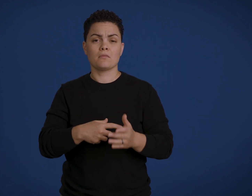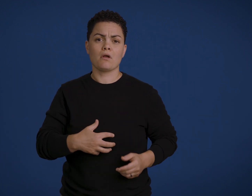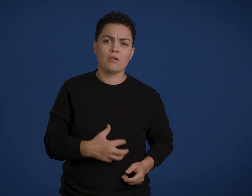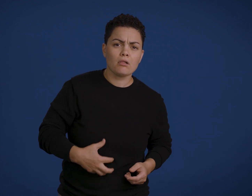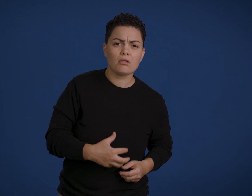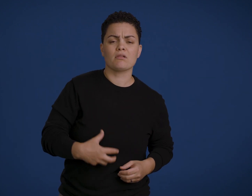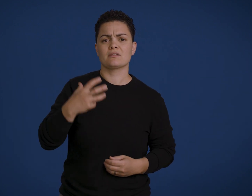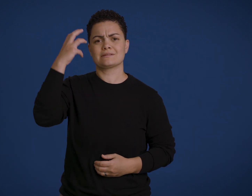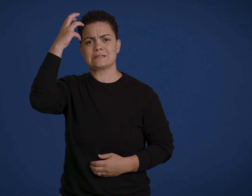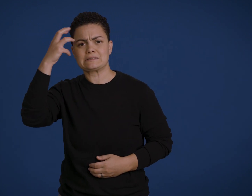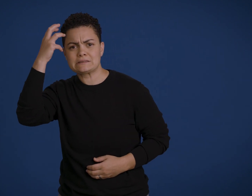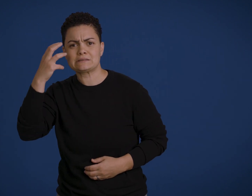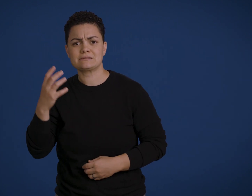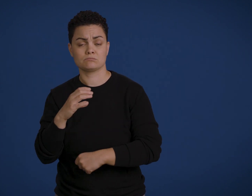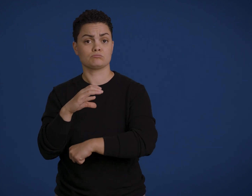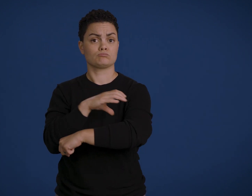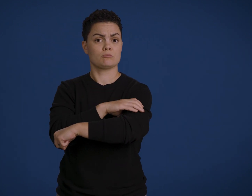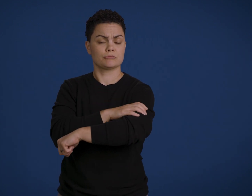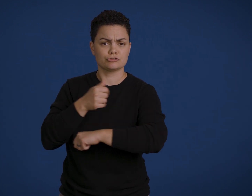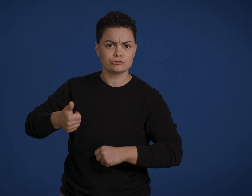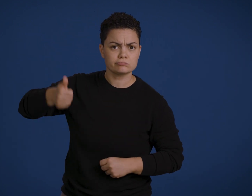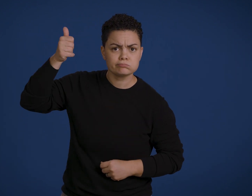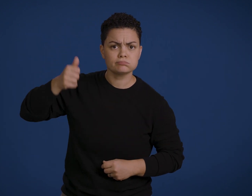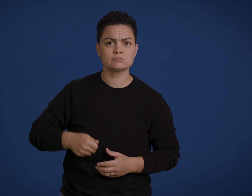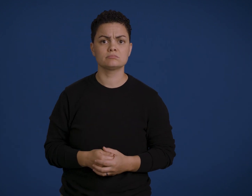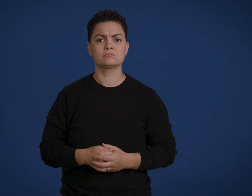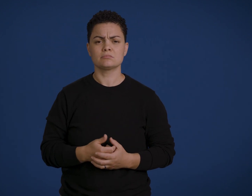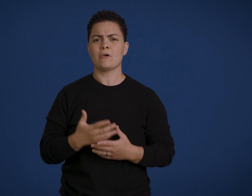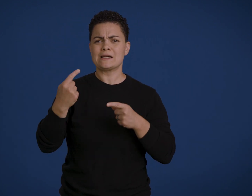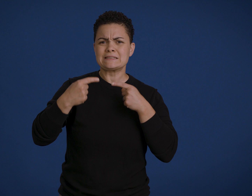These may include nausea, dizziness, increased blood pressure,